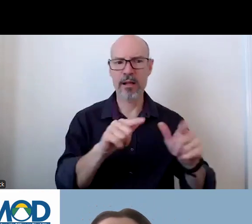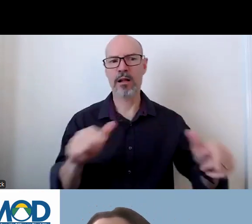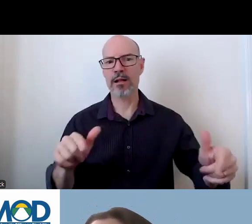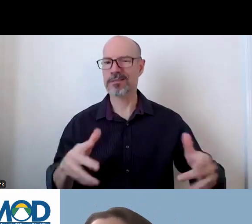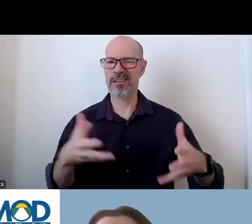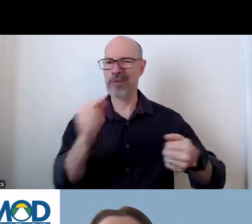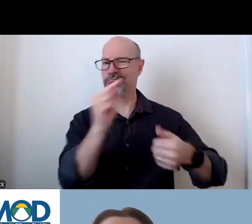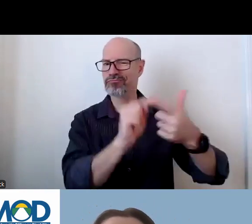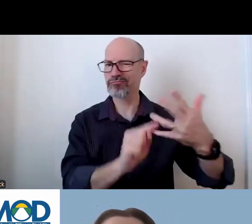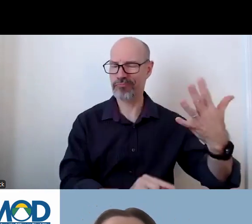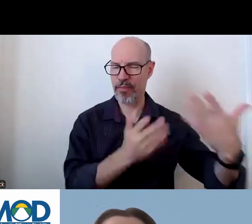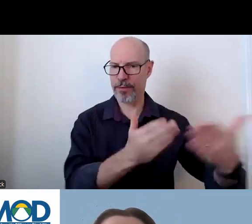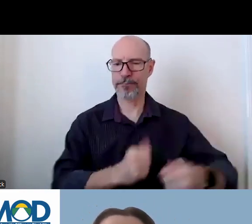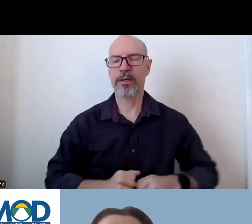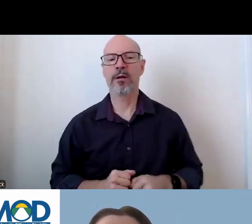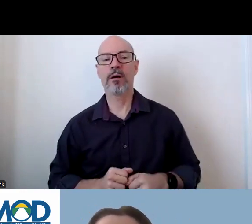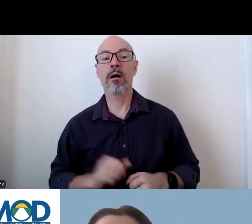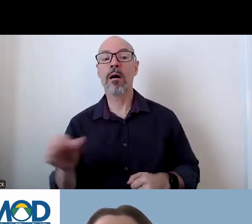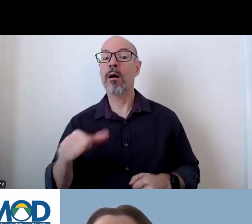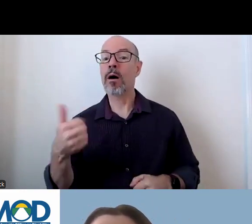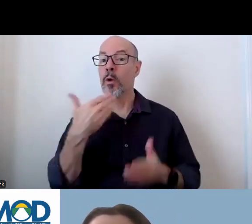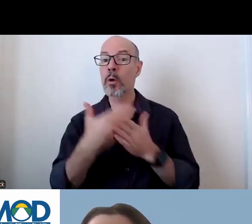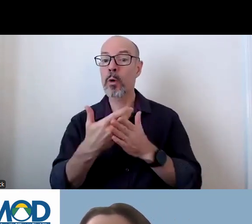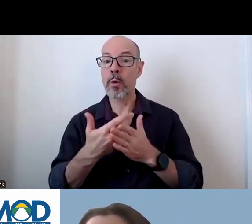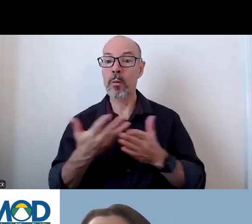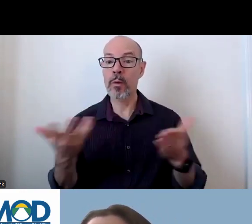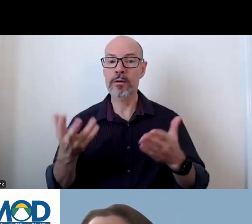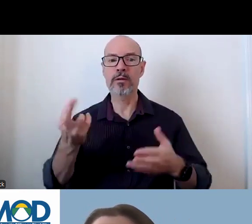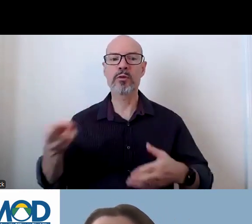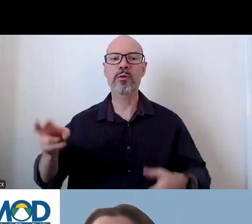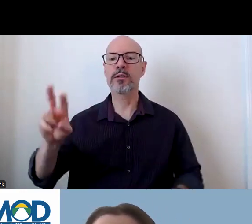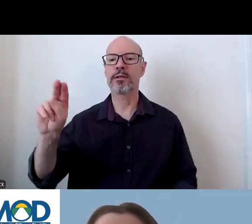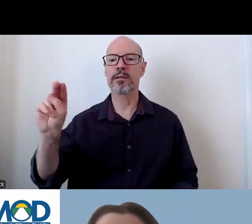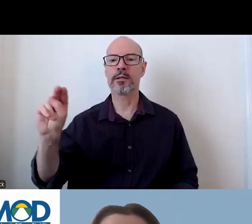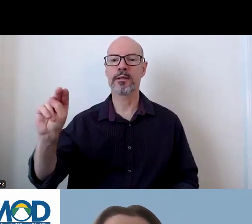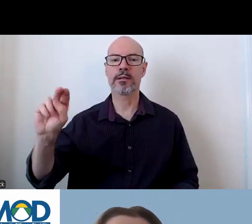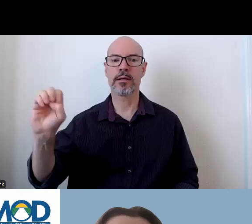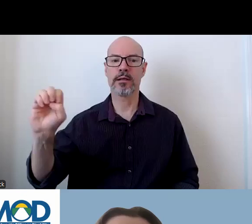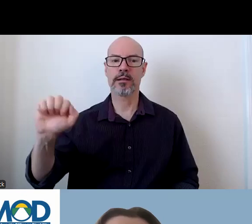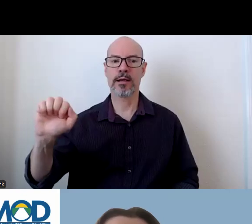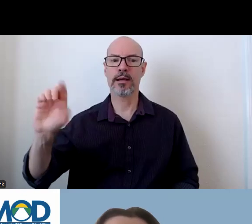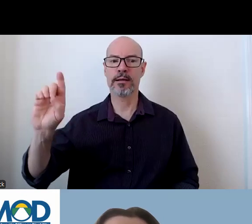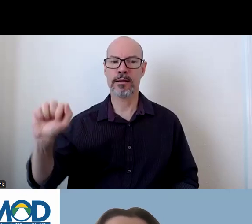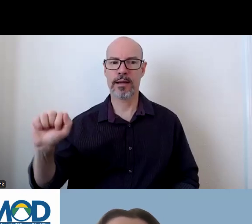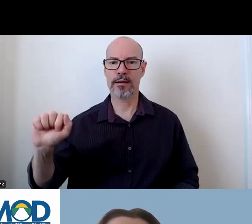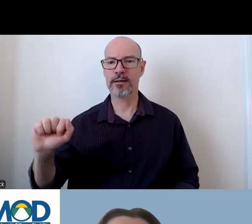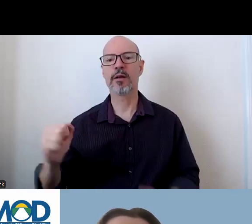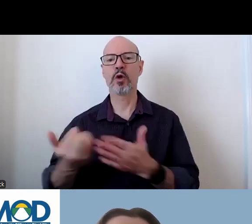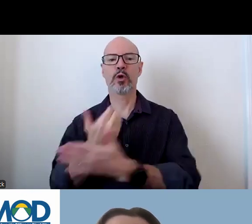The New England ADA Center is also a great resource to learn more about your legal I'm sure many of you already